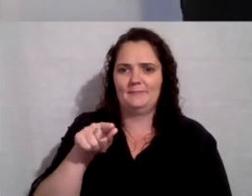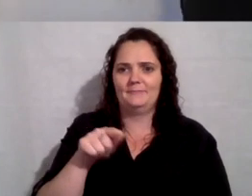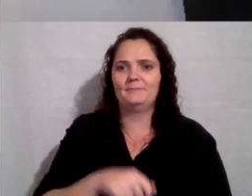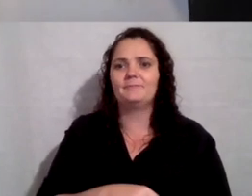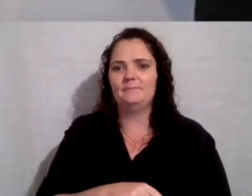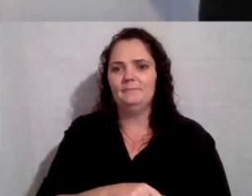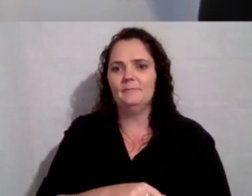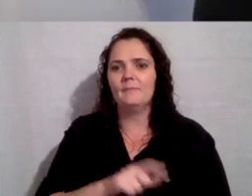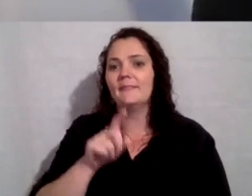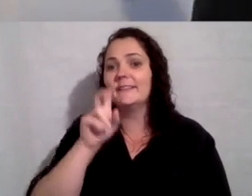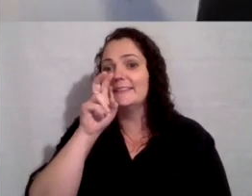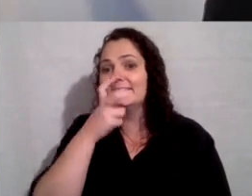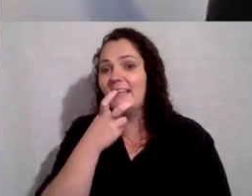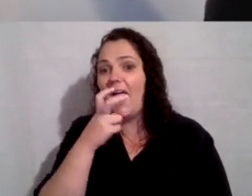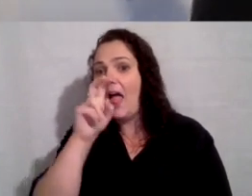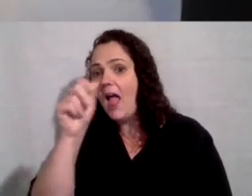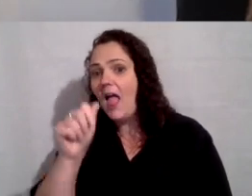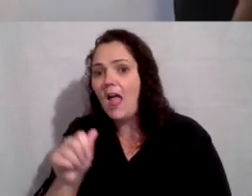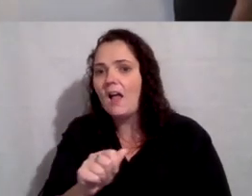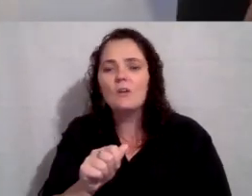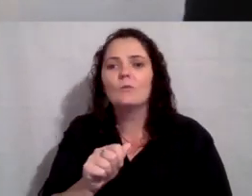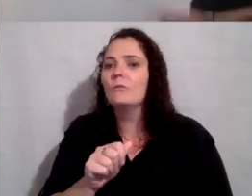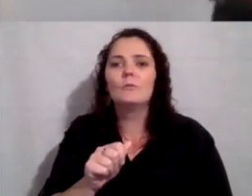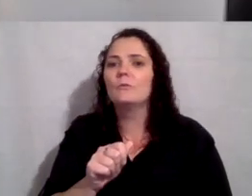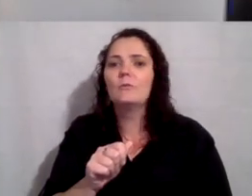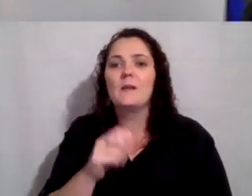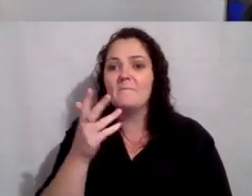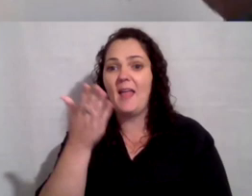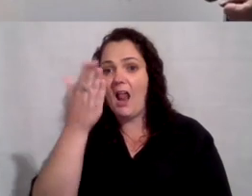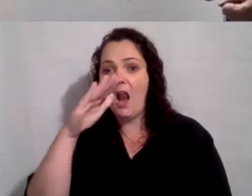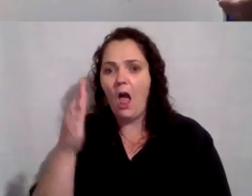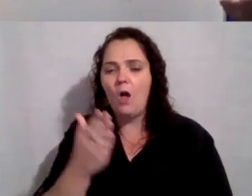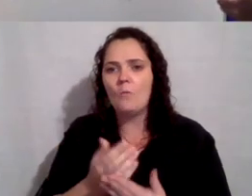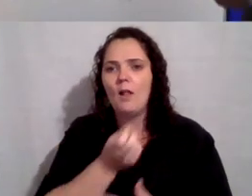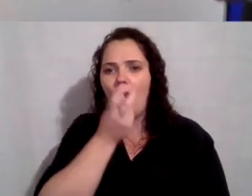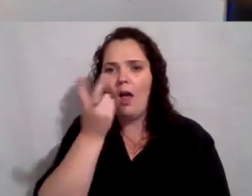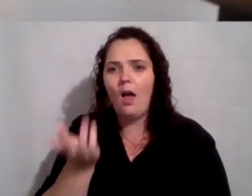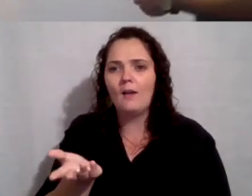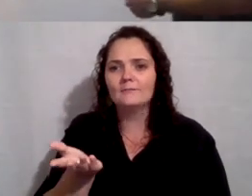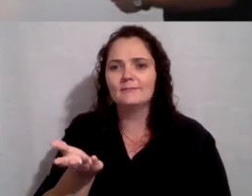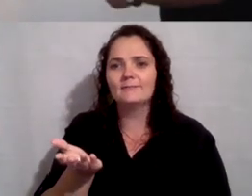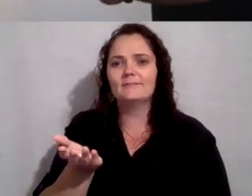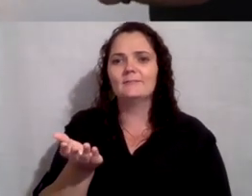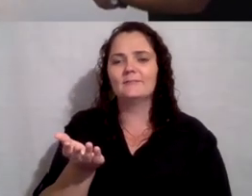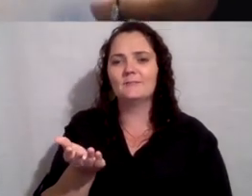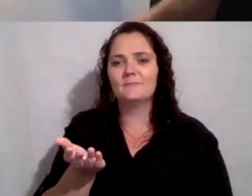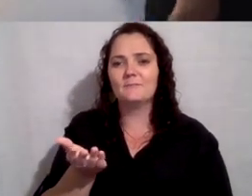So rather than defining that edge with a dark line, you're defining that edge with a light line and that's the important aspect of erasure here.